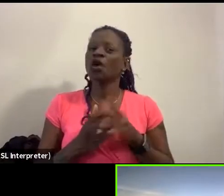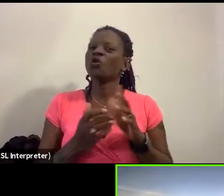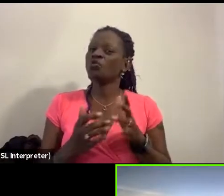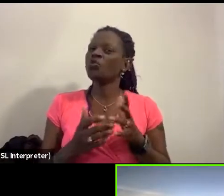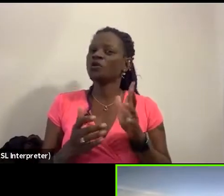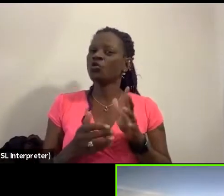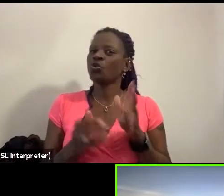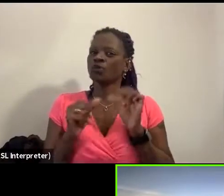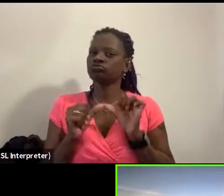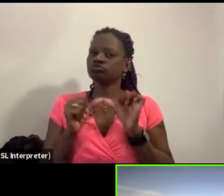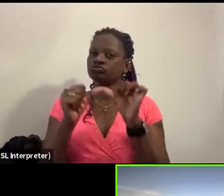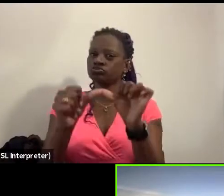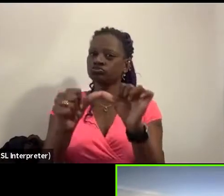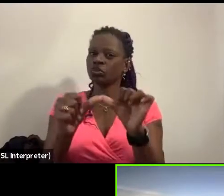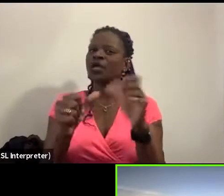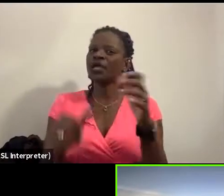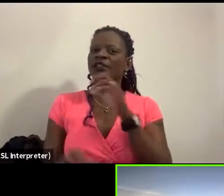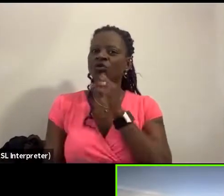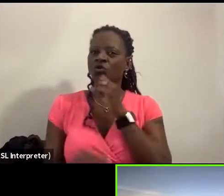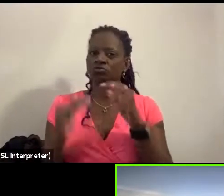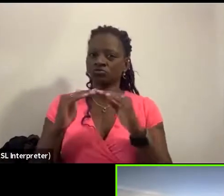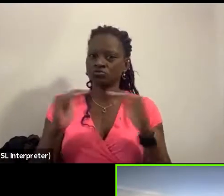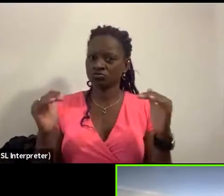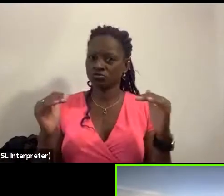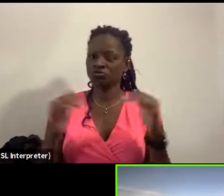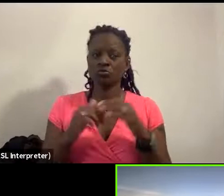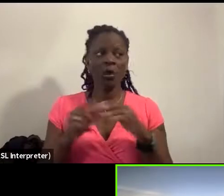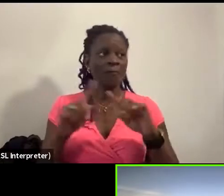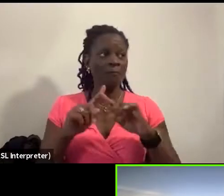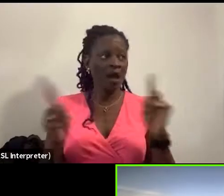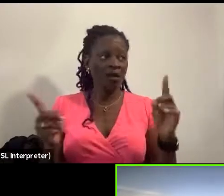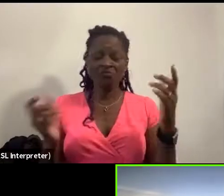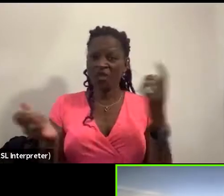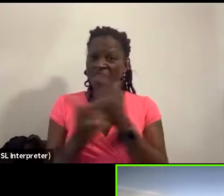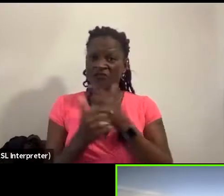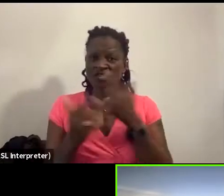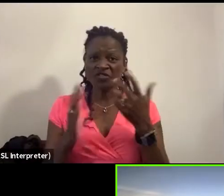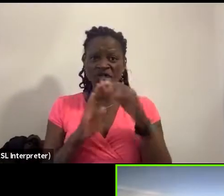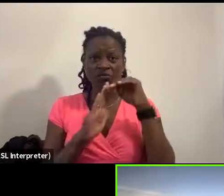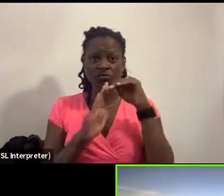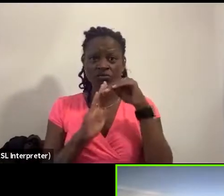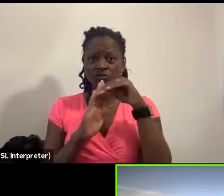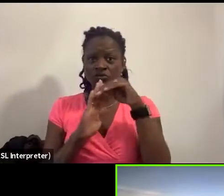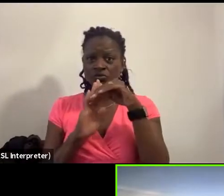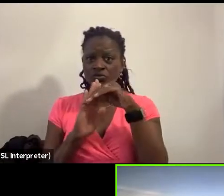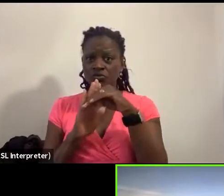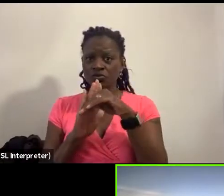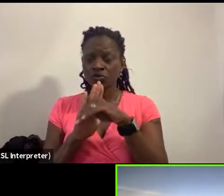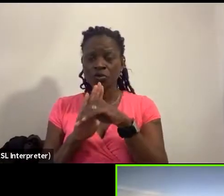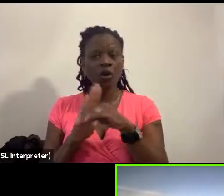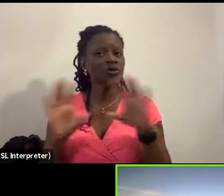But so far this week, our metrics are continuing to drop with two of our metrics already being in the yellow tier. So that is encouraging news.